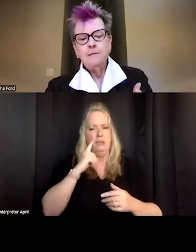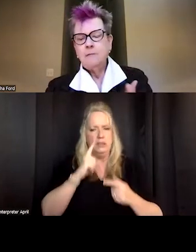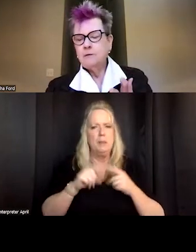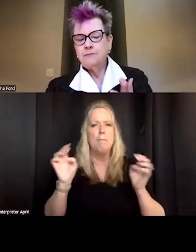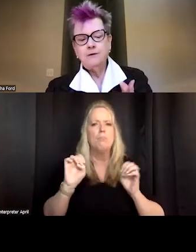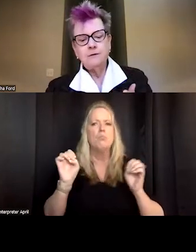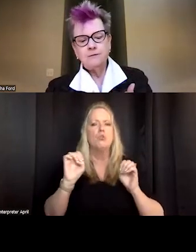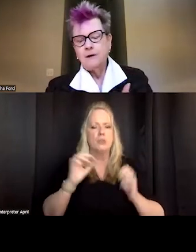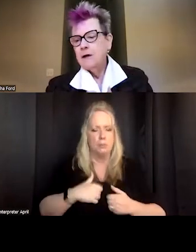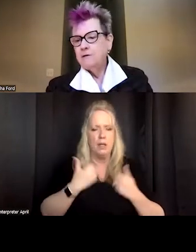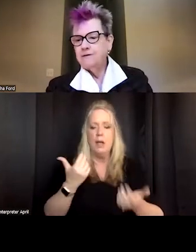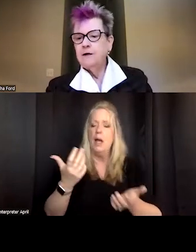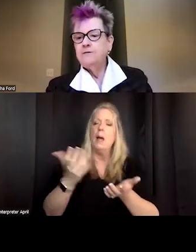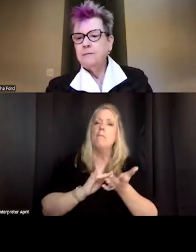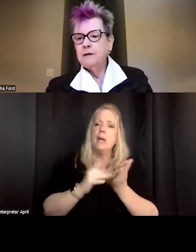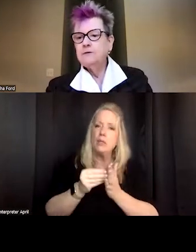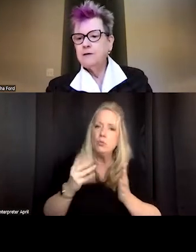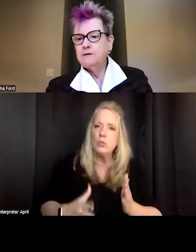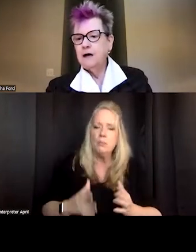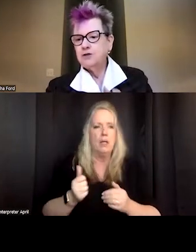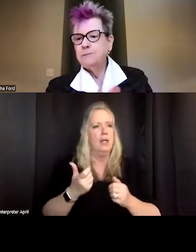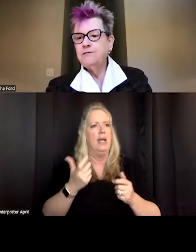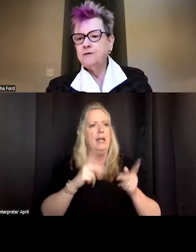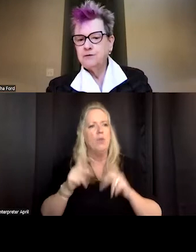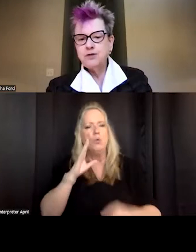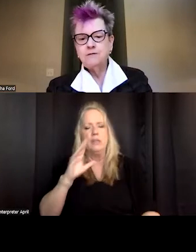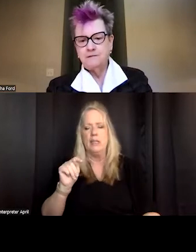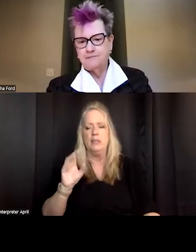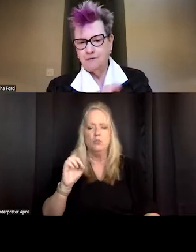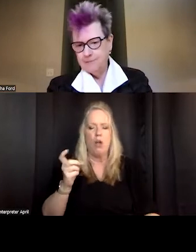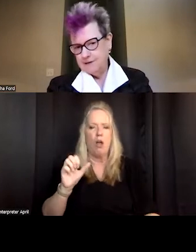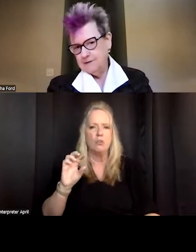MEDICAL STUDENTS. AND FELLOWS IN MEDICAL TOBGSOLOGY, PHYSICIANS, AND PHARM Ds.